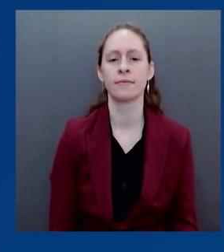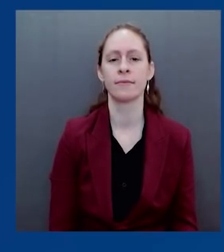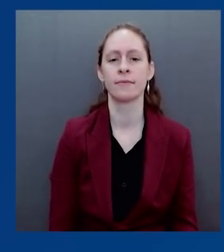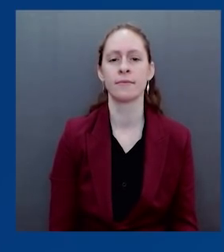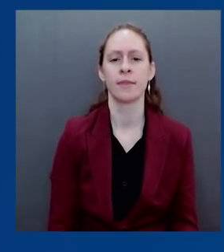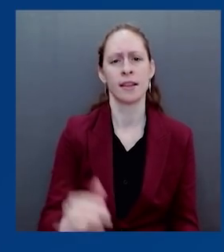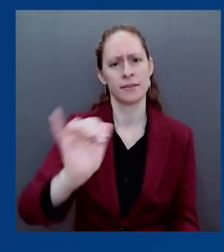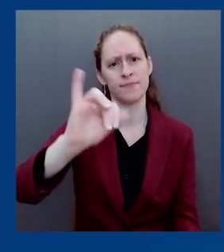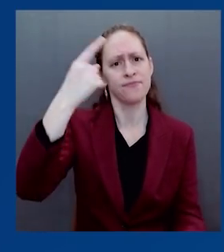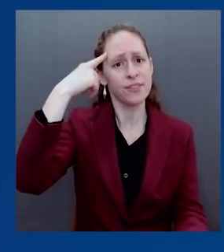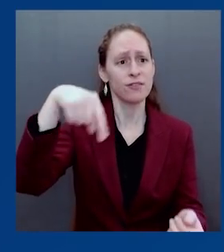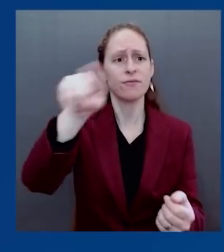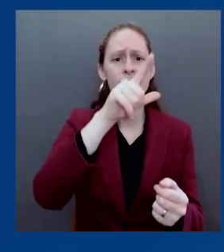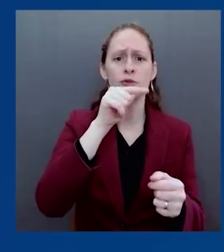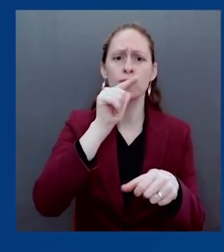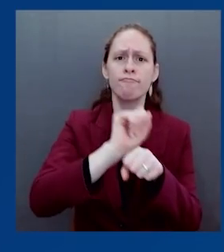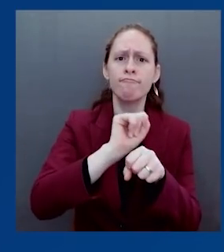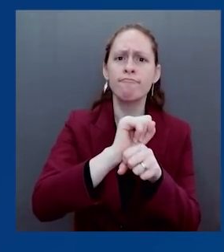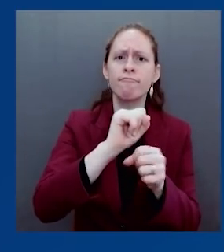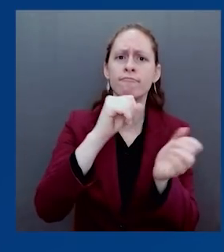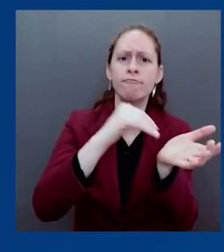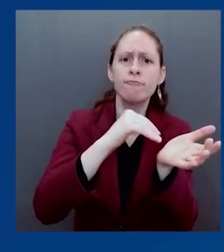and it is a panel which includes representatives